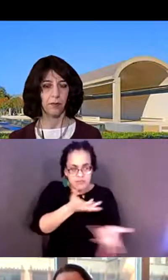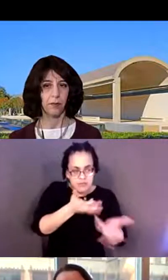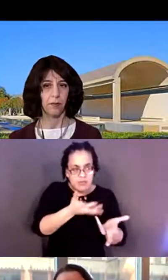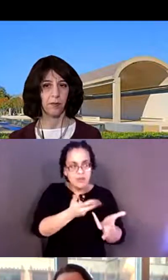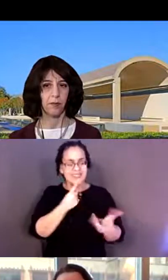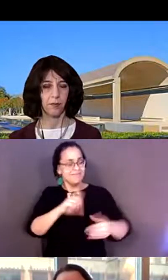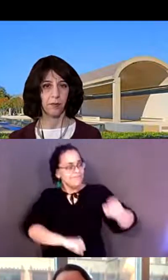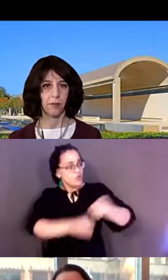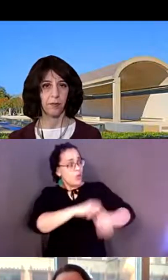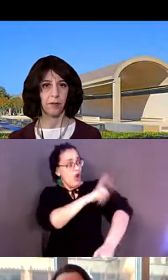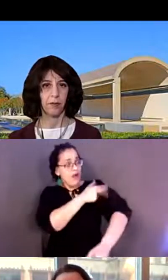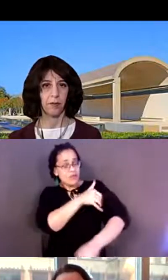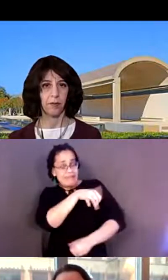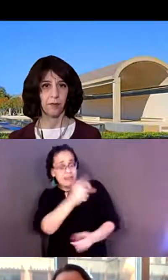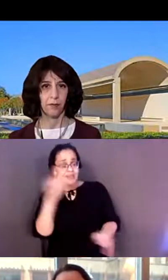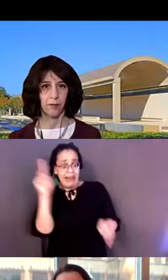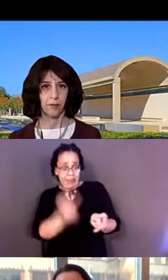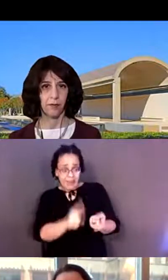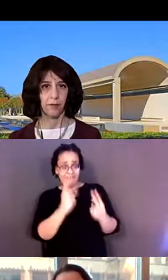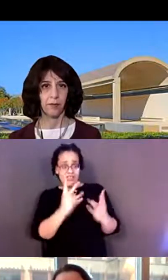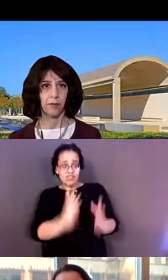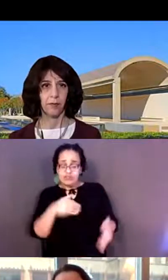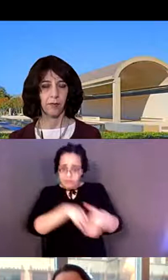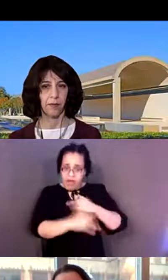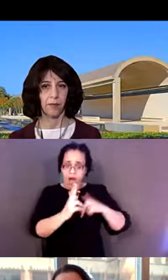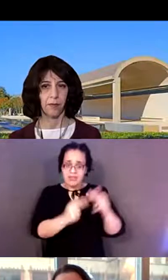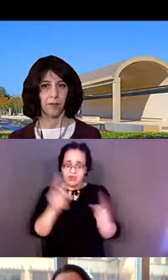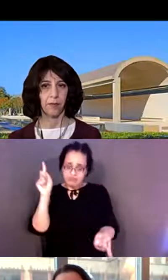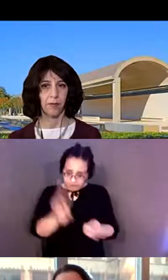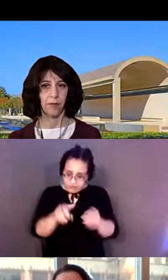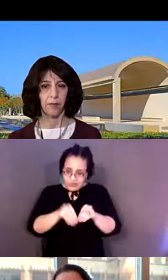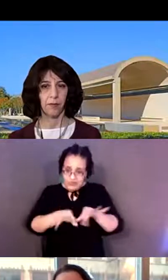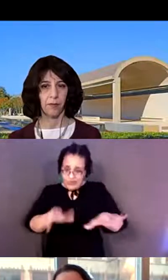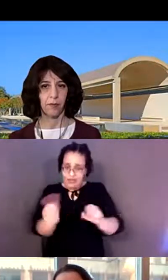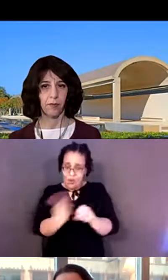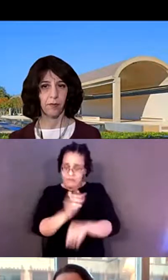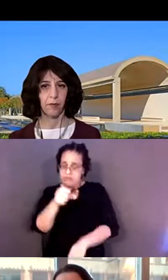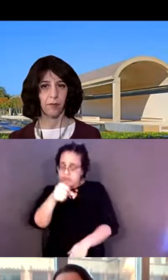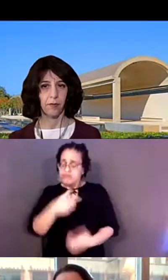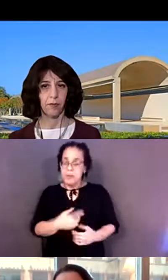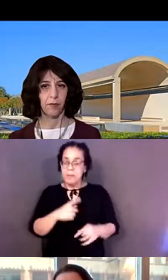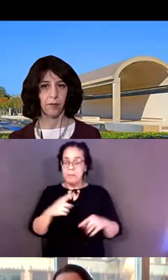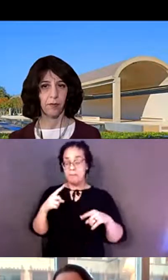be limiting who's coming and going to mitigate the spread of the virus.